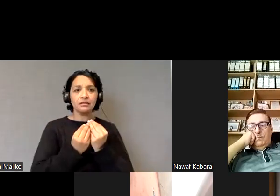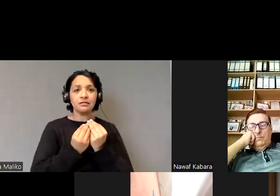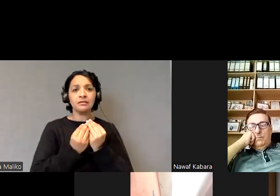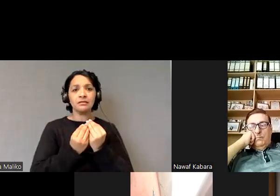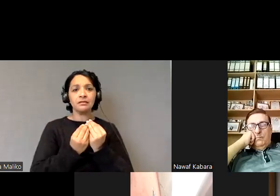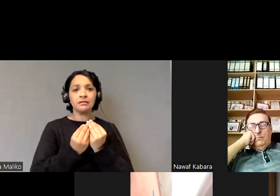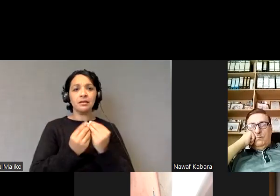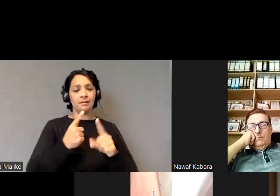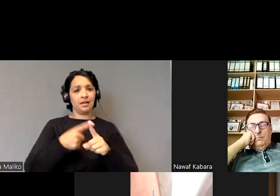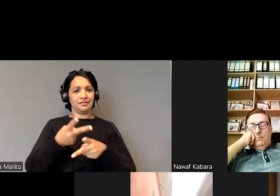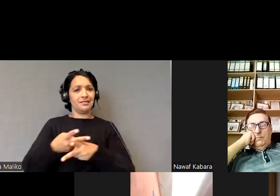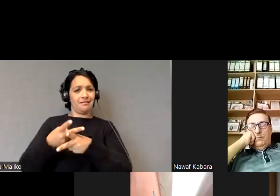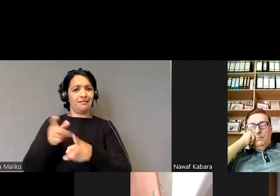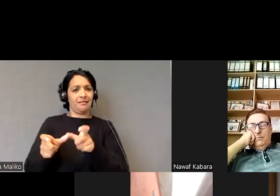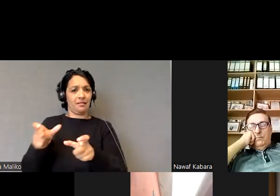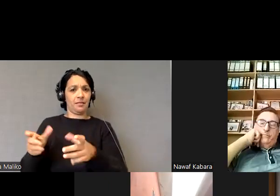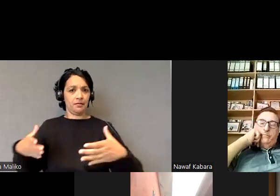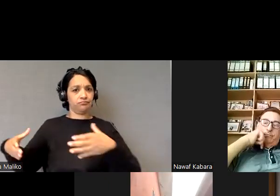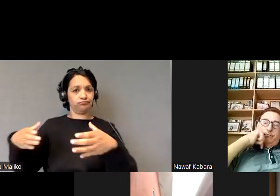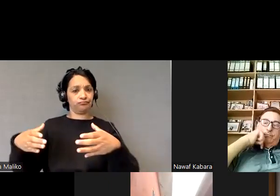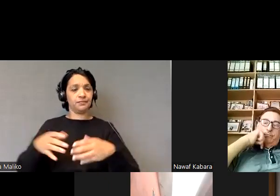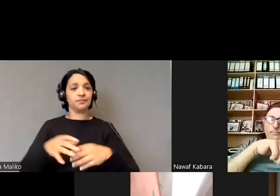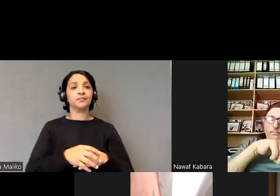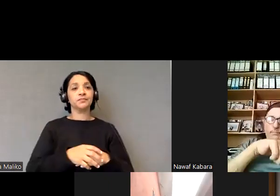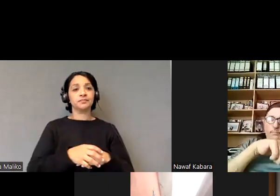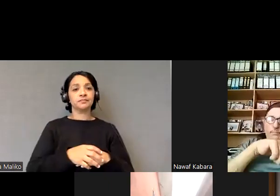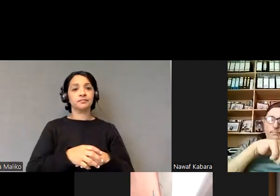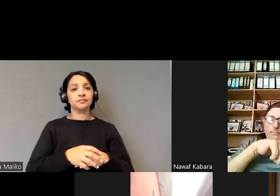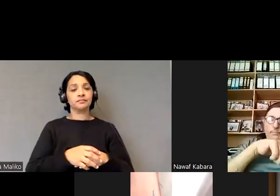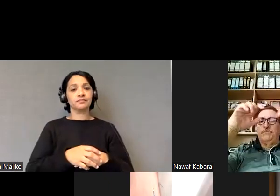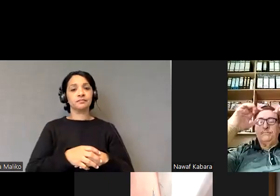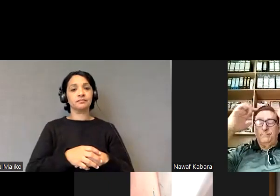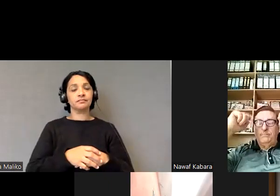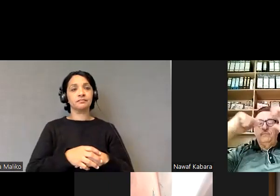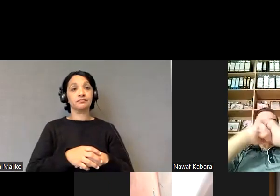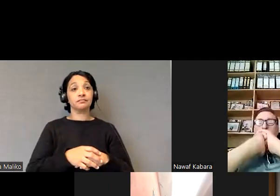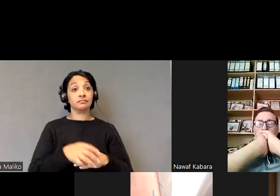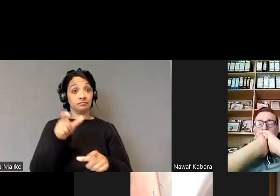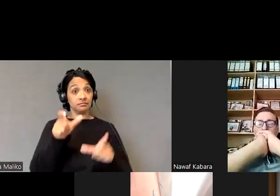Additionally, due to discrimination and stigma, many persons with disabilities and their families